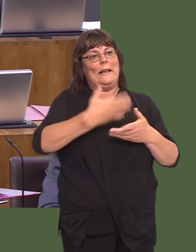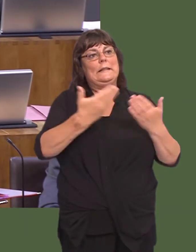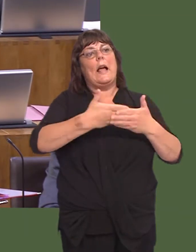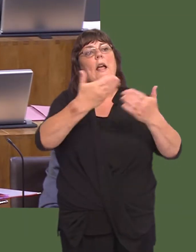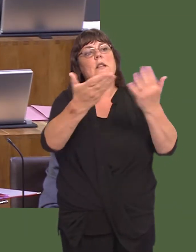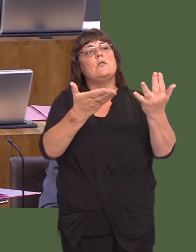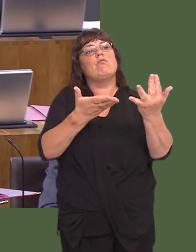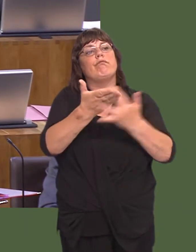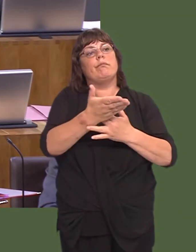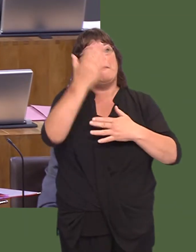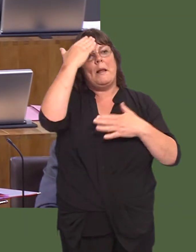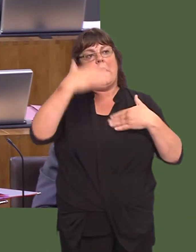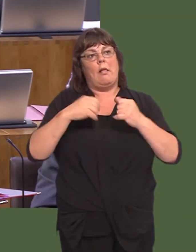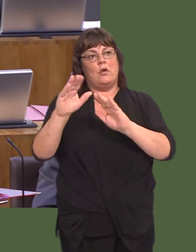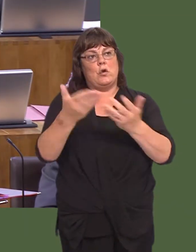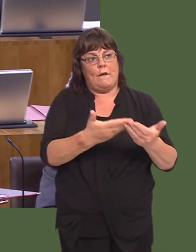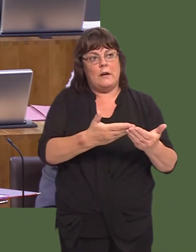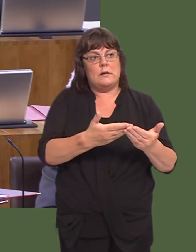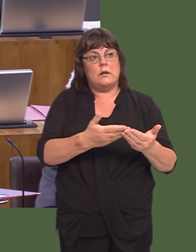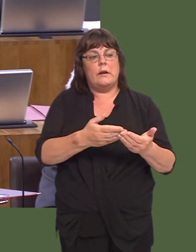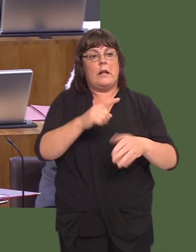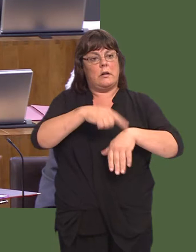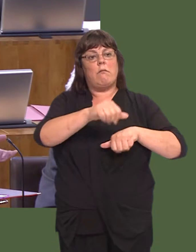Theyíve made great strides to reduce the numbers waiting over the last 12 to 18 months.